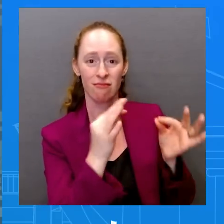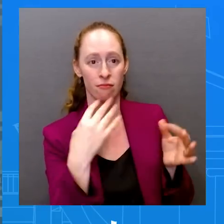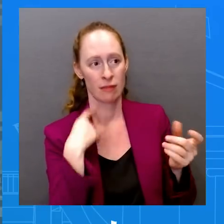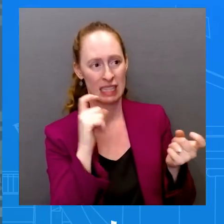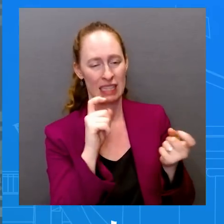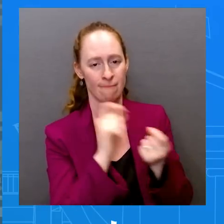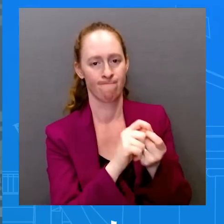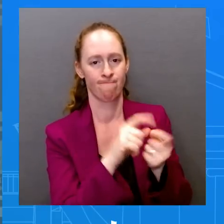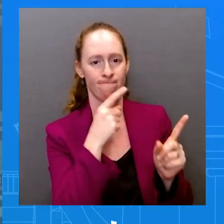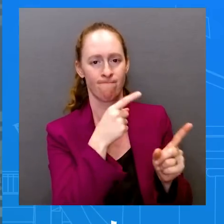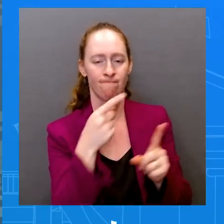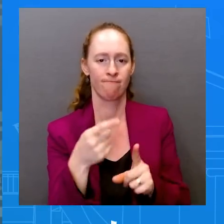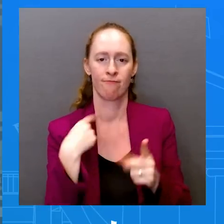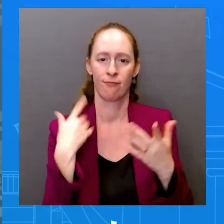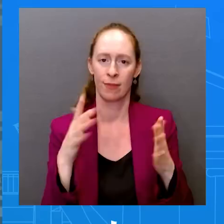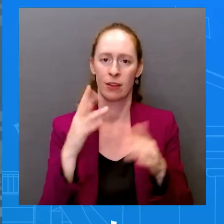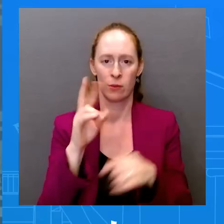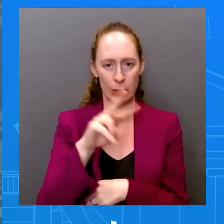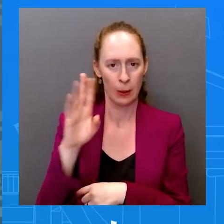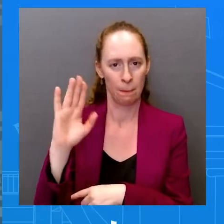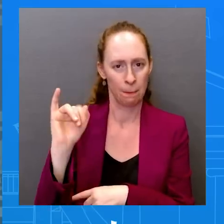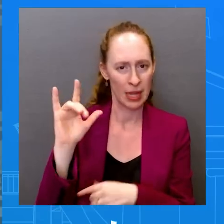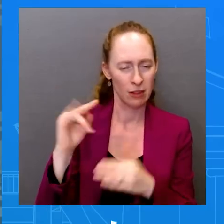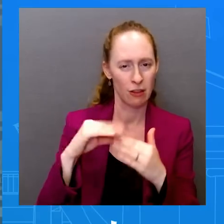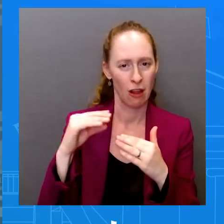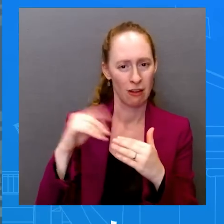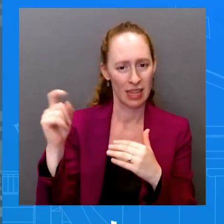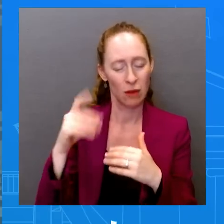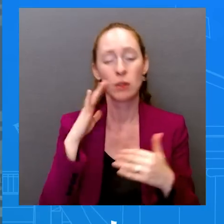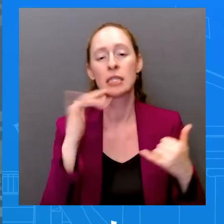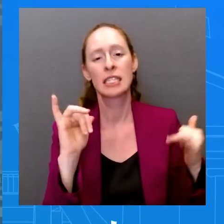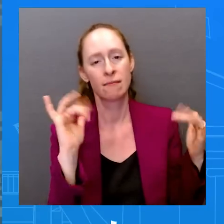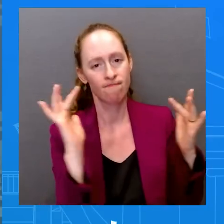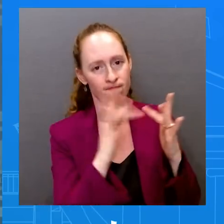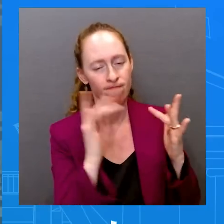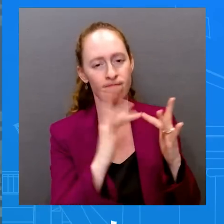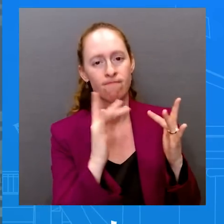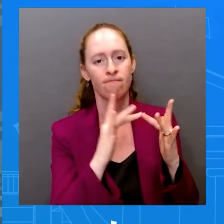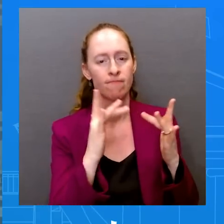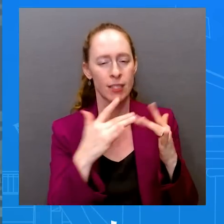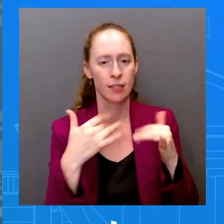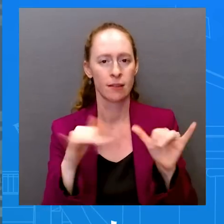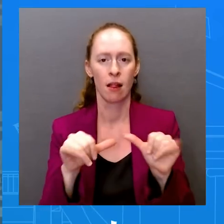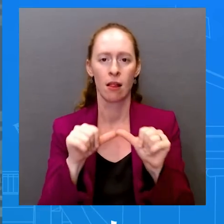those bipartisan conversations to move that -- that conversation forward on getting that CR done.